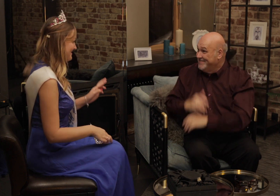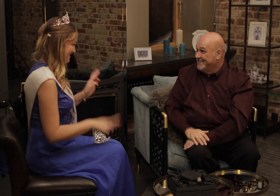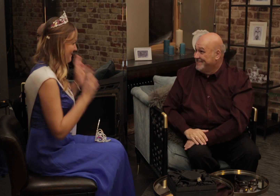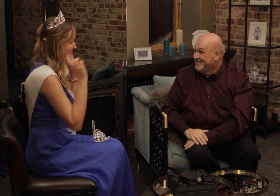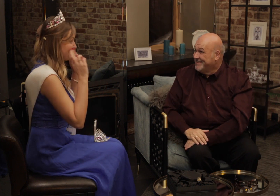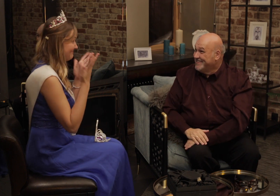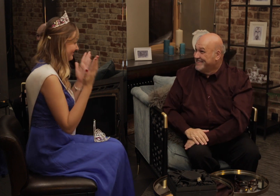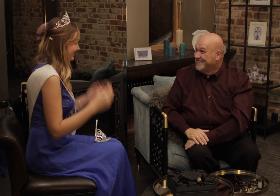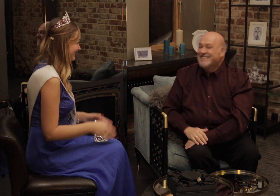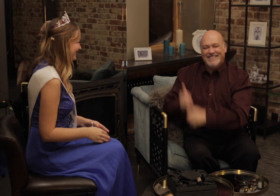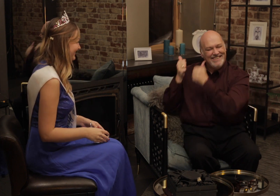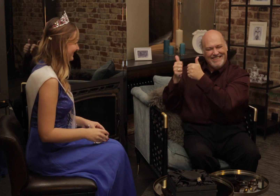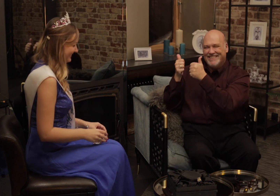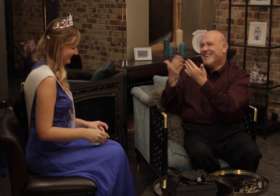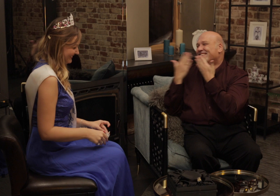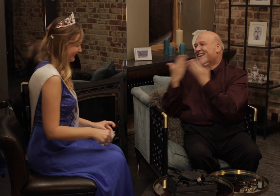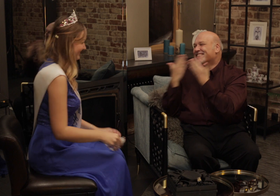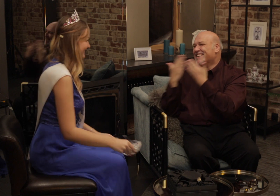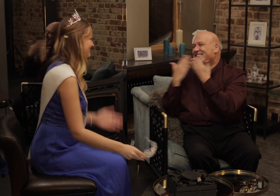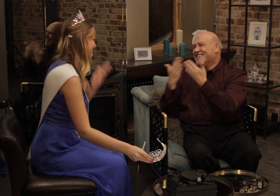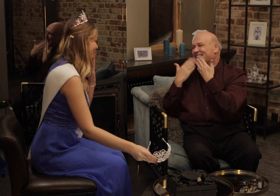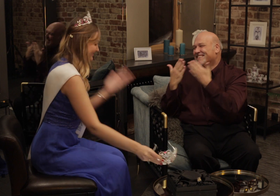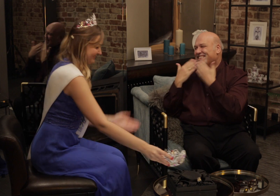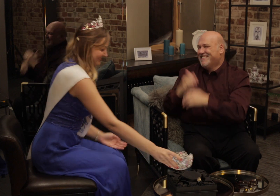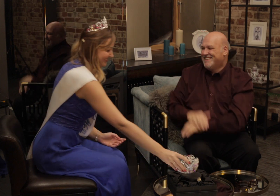Good luck! Thank you so much! Thank you.